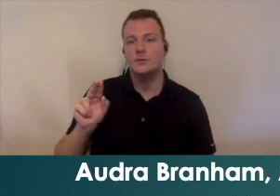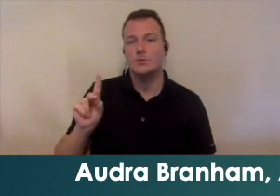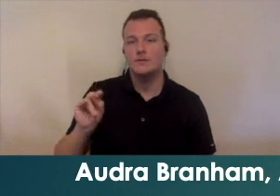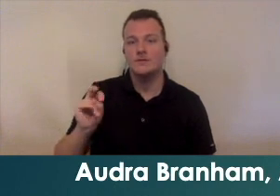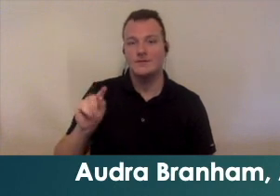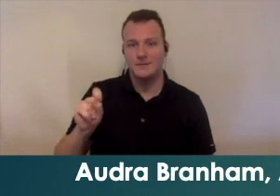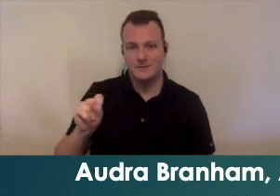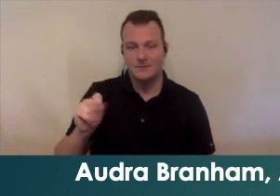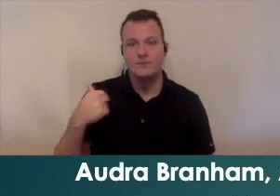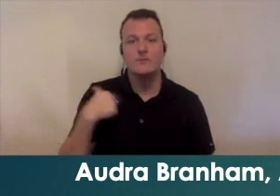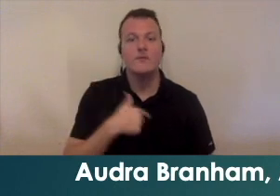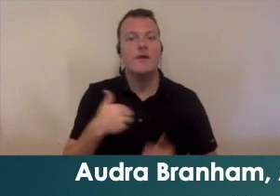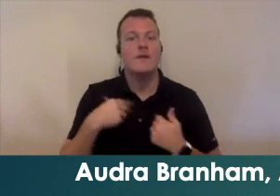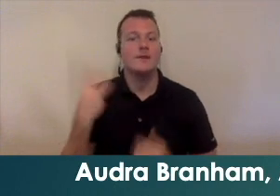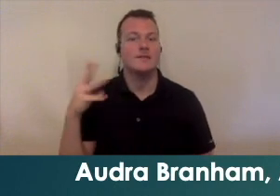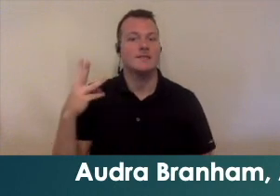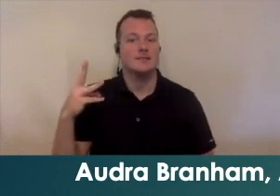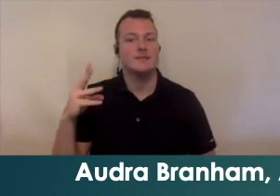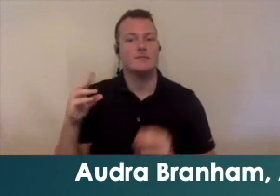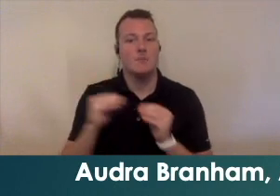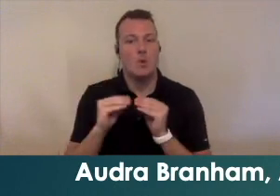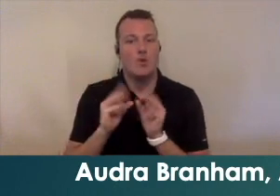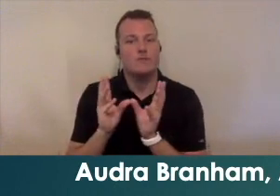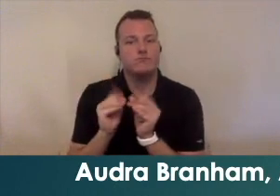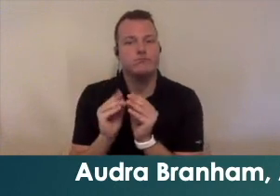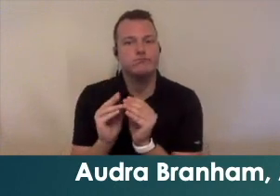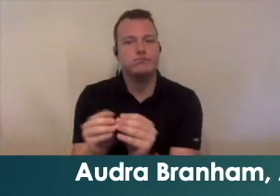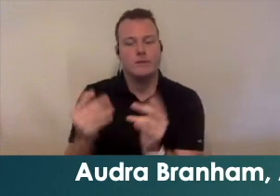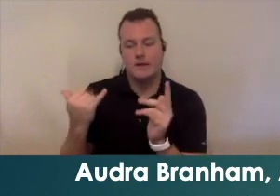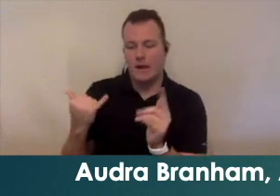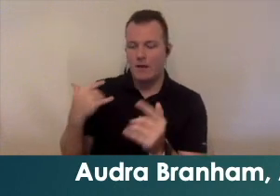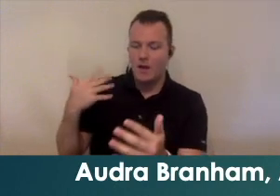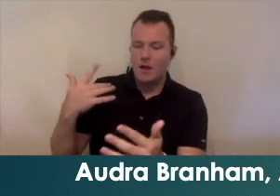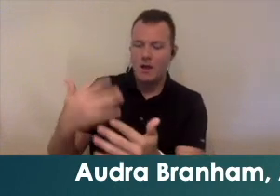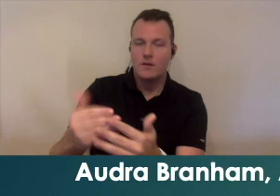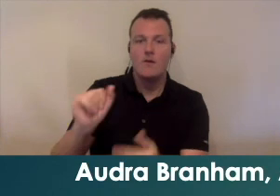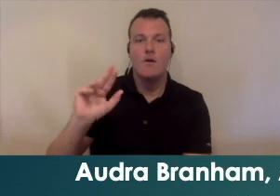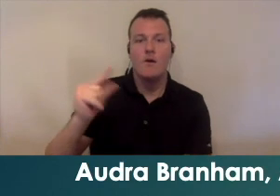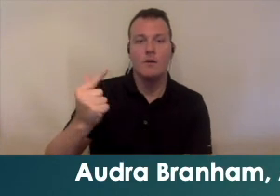have sixteen other webinar scheduled between now and August, and I'd like to